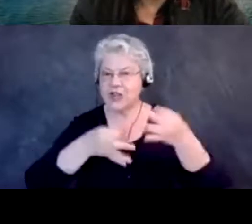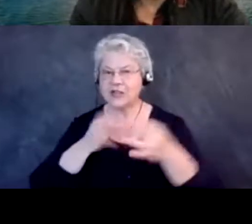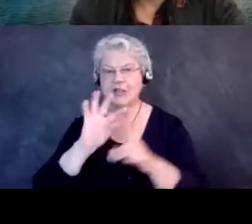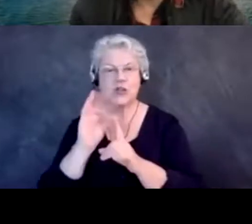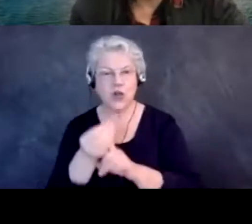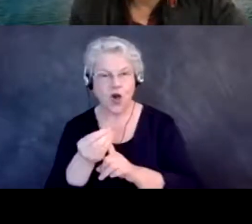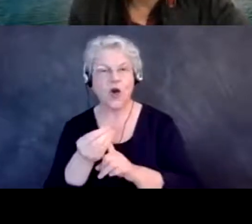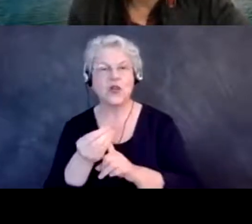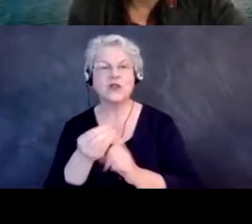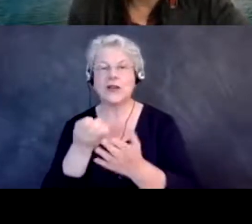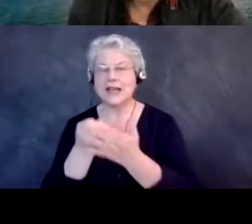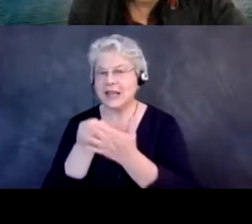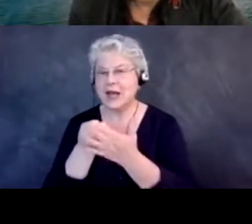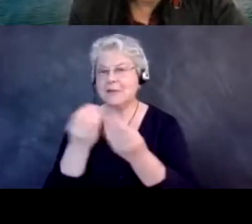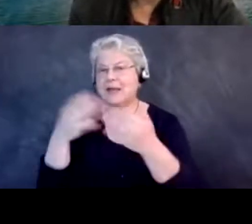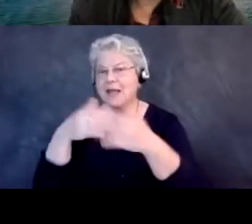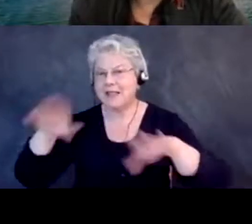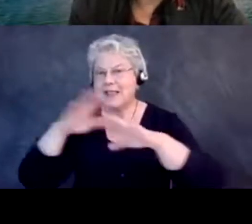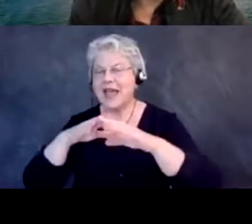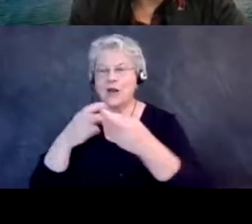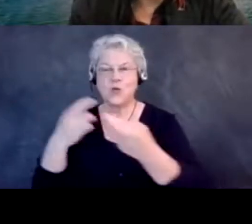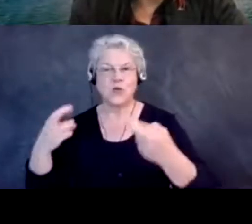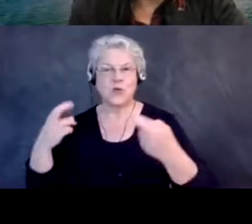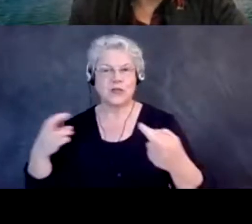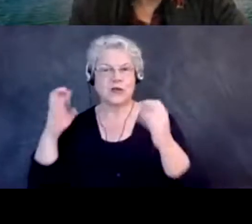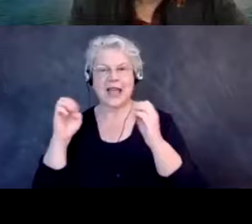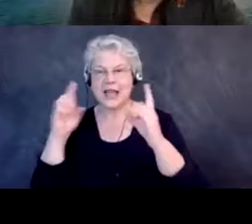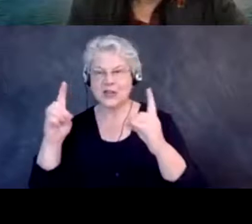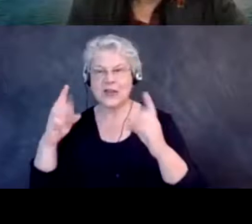lands and resources, health, education, housing, infrastructure, development. When